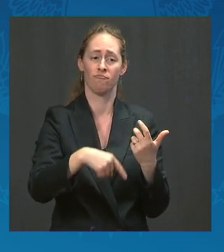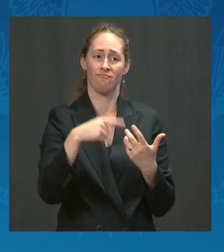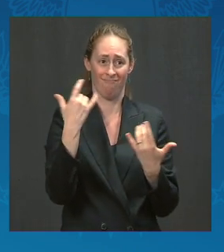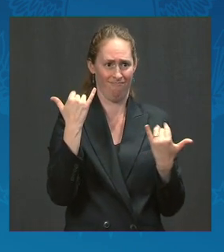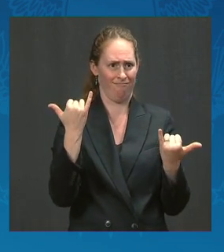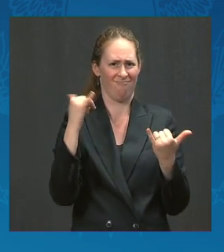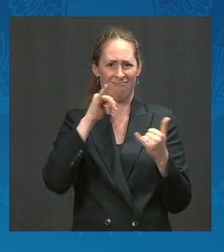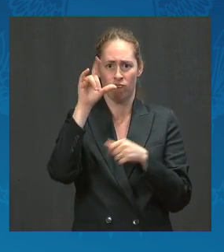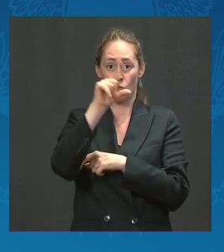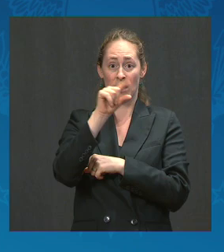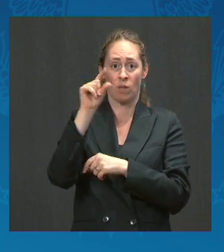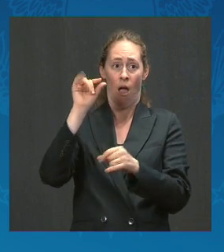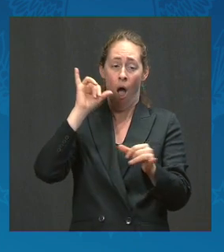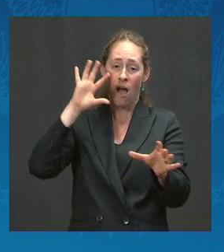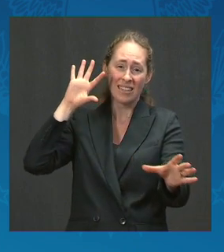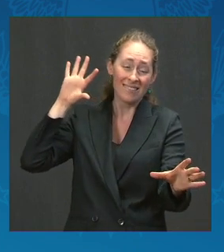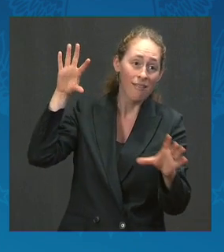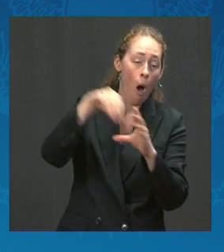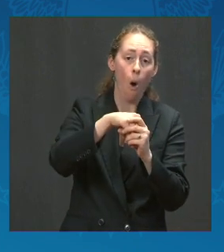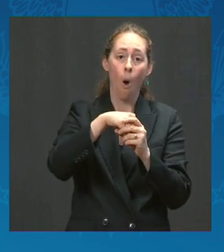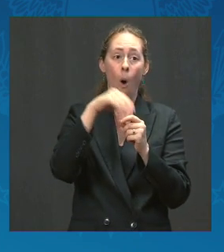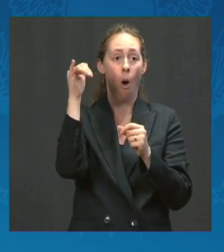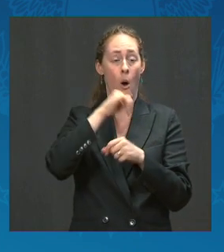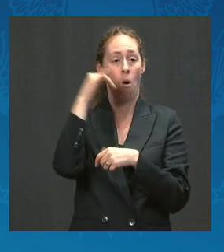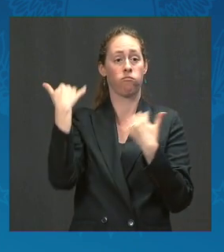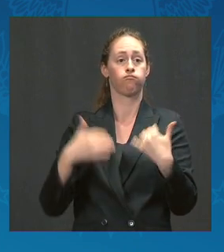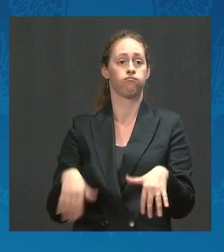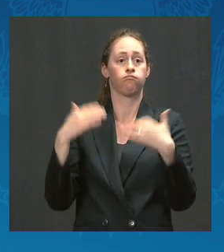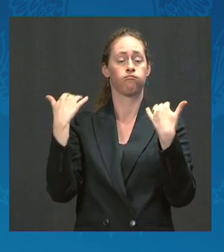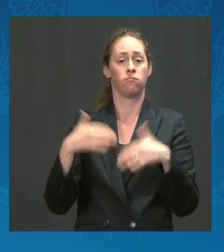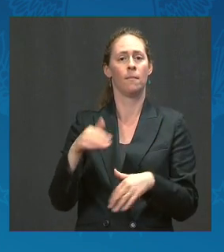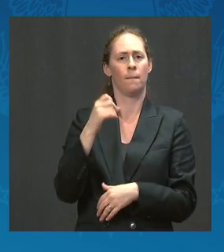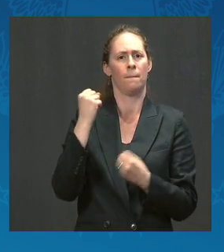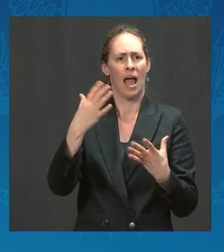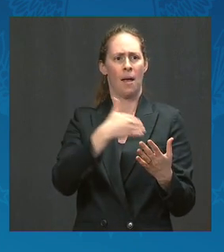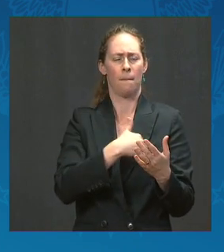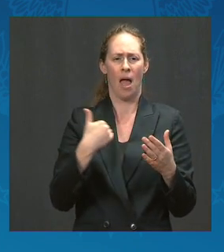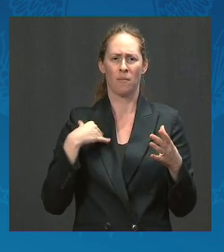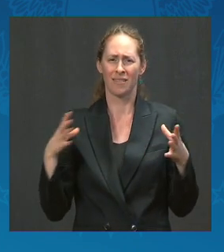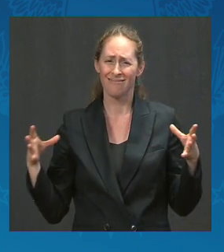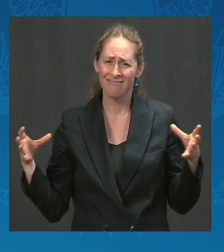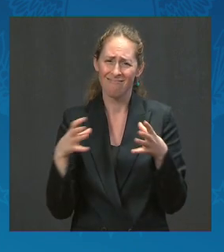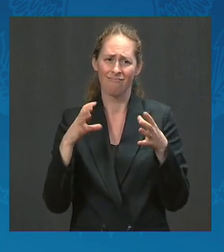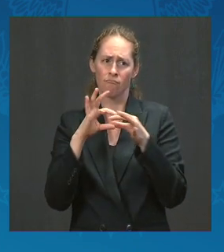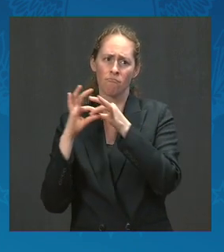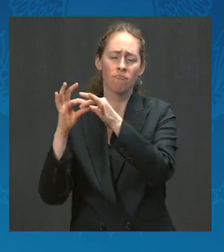because it was the NBA and its members that were answering calls on the hotline,